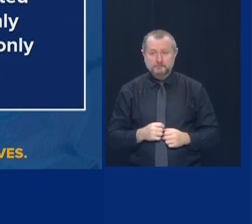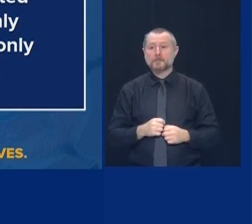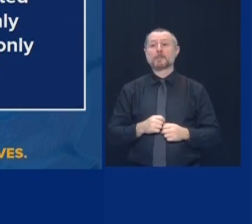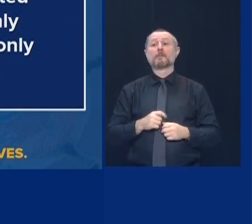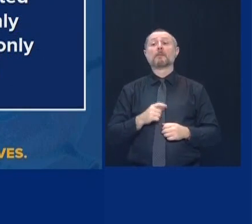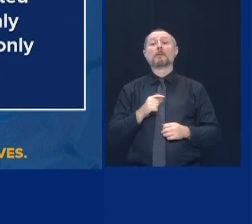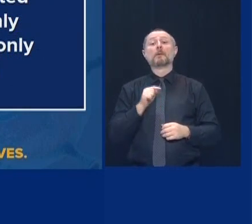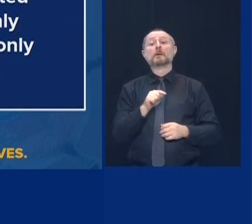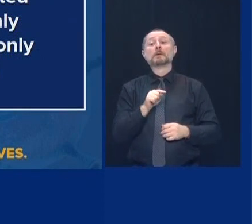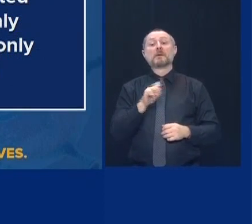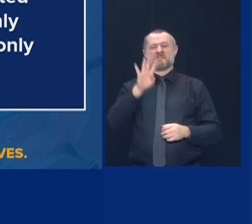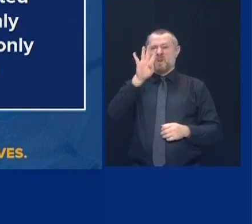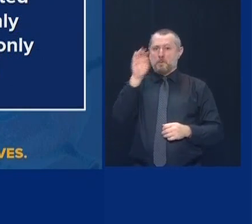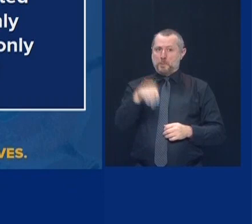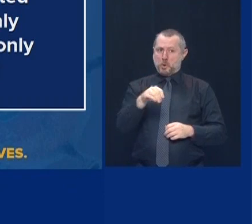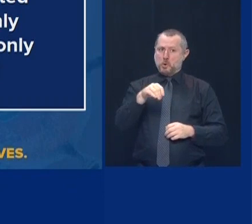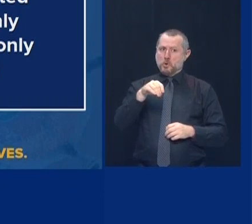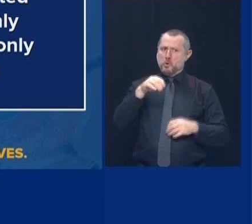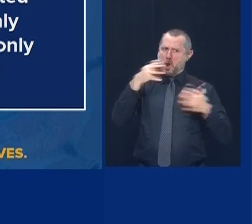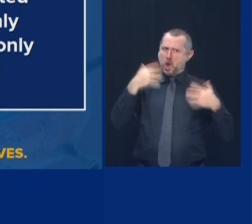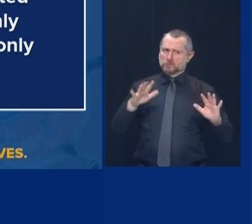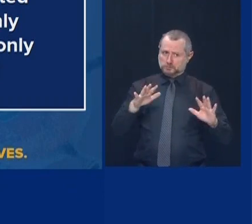CAN TEST THE 9t39QM AND Ñie1q REOPEN, OKAY?